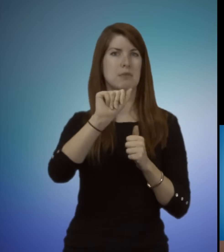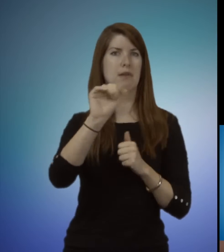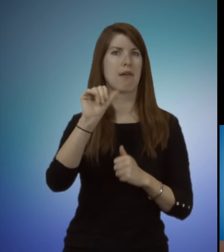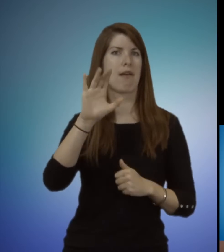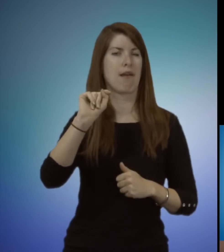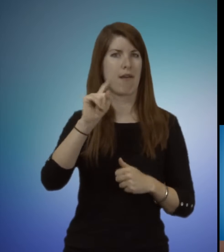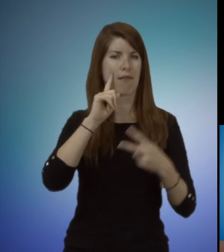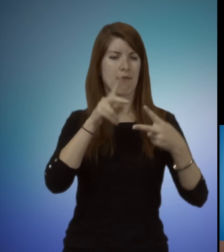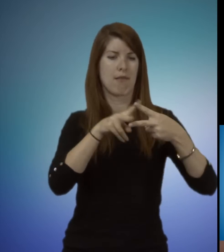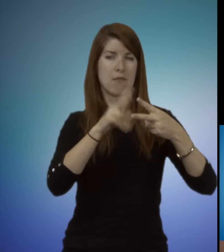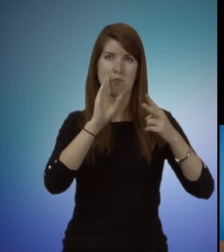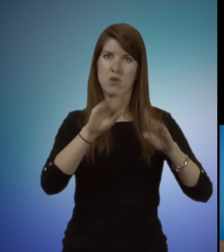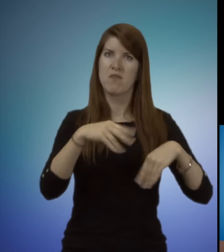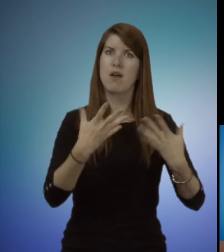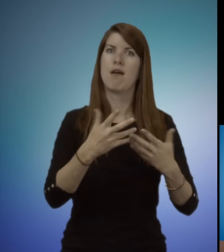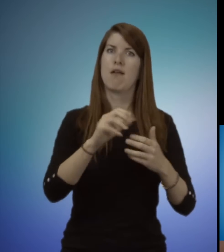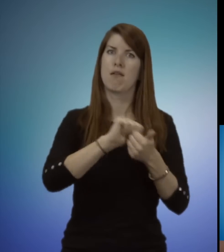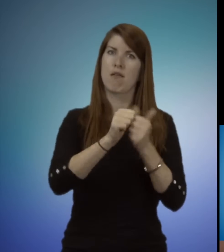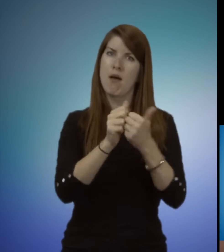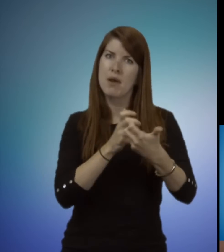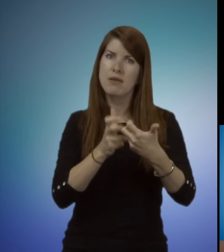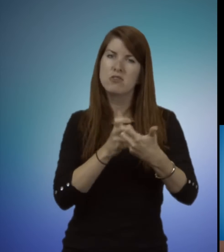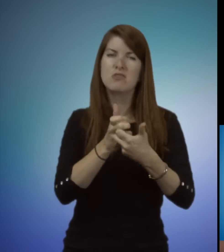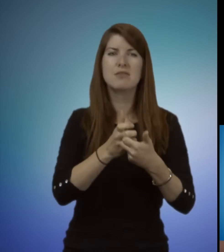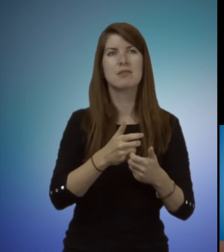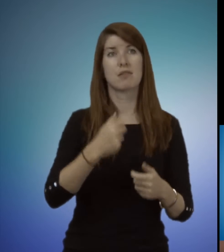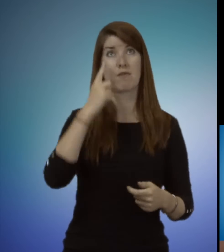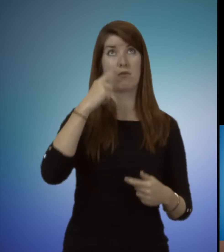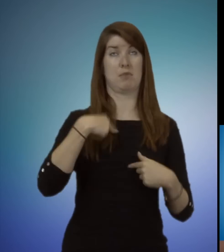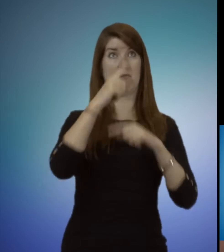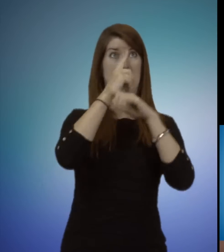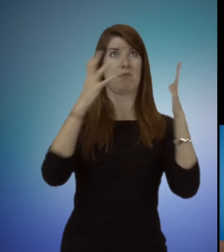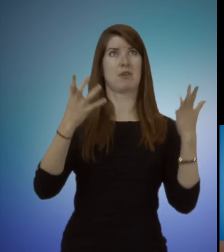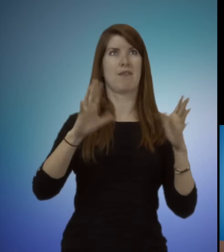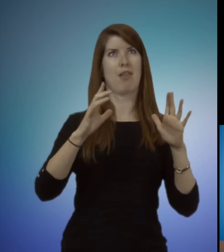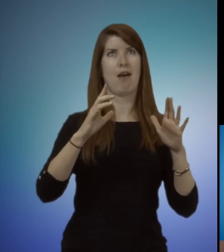that provide accommodations, which I think is sort of like leveling the playing field,